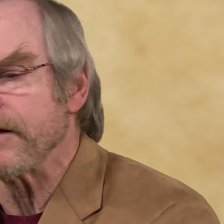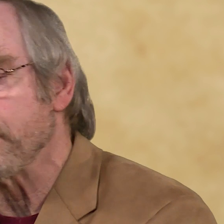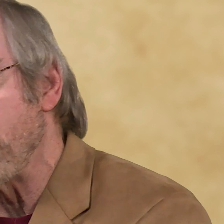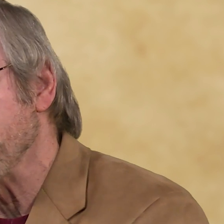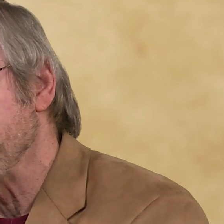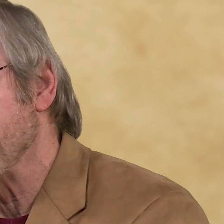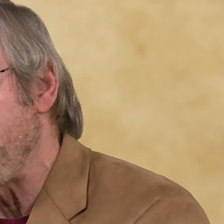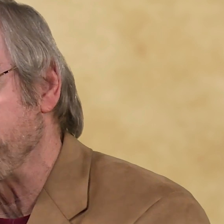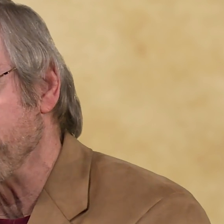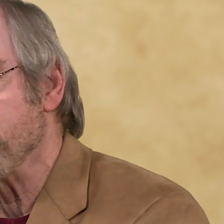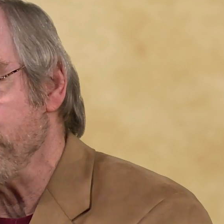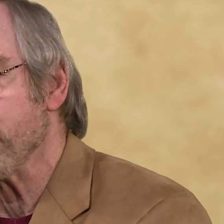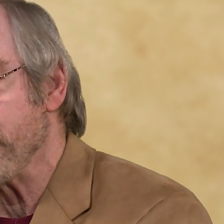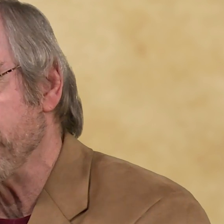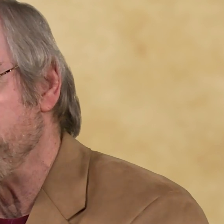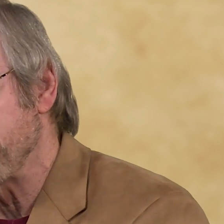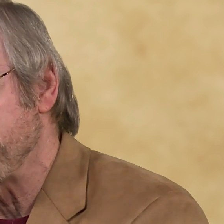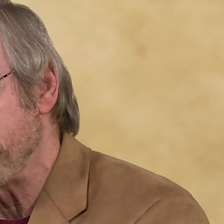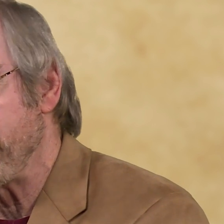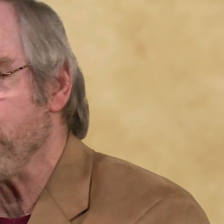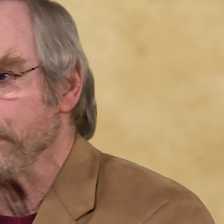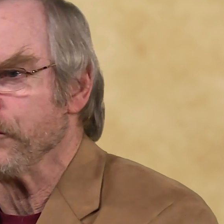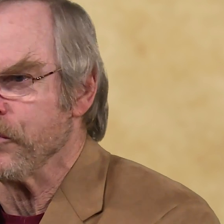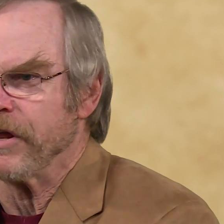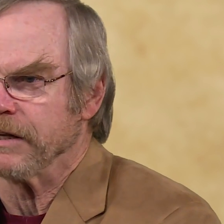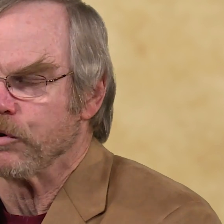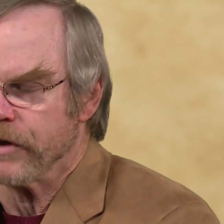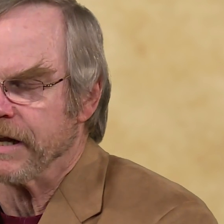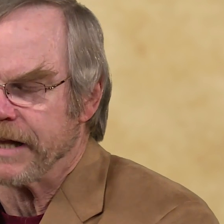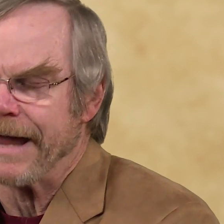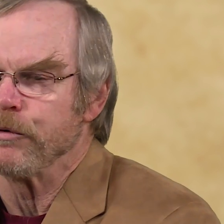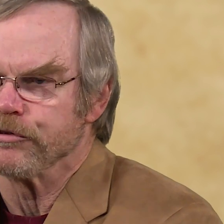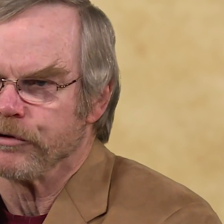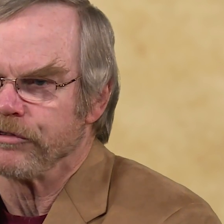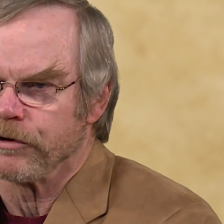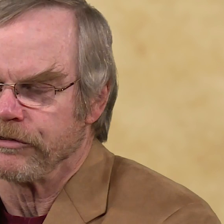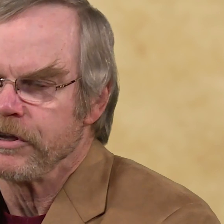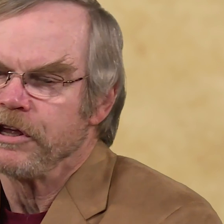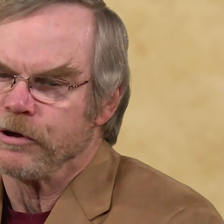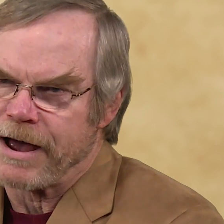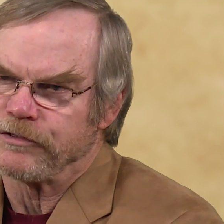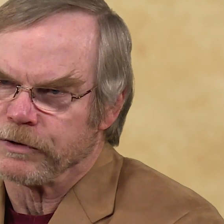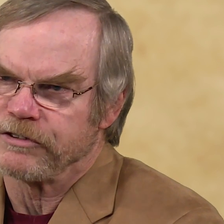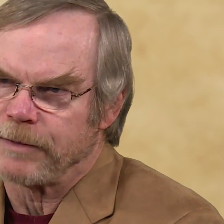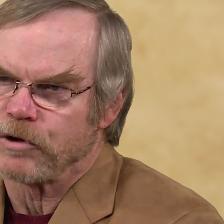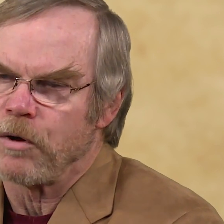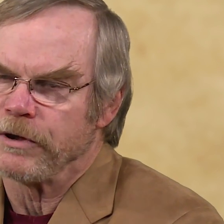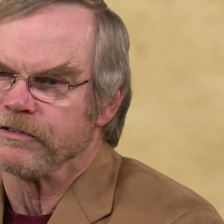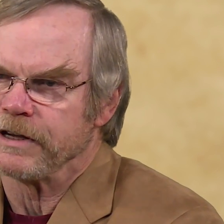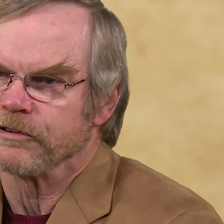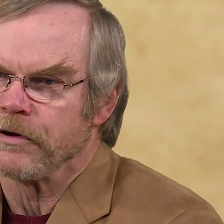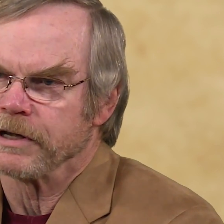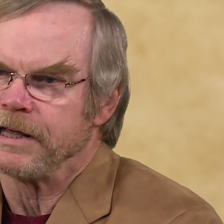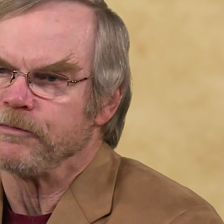but that's part of the process when you create a dictionary, when you create a language resource you have to accept always that it's going to keep